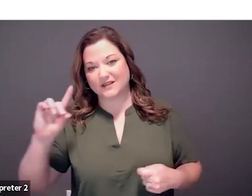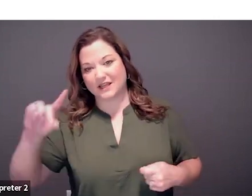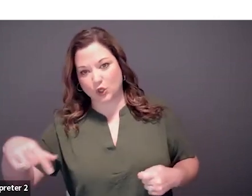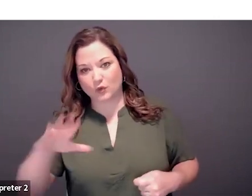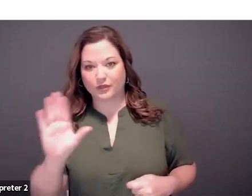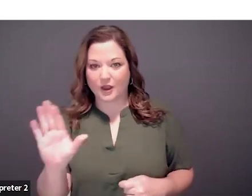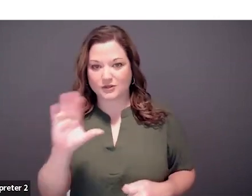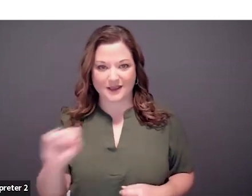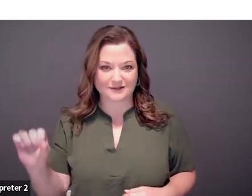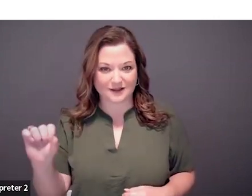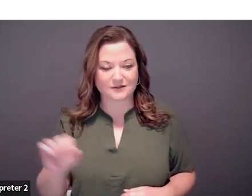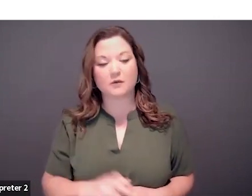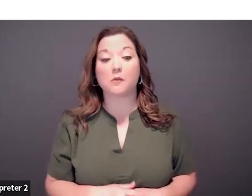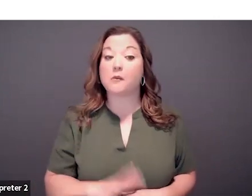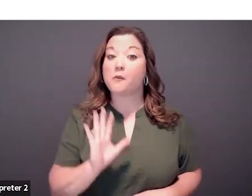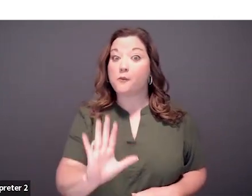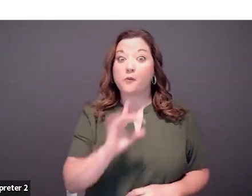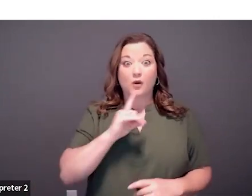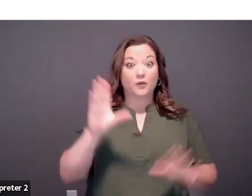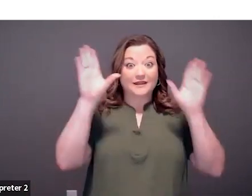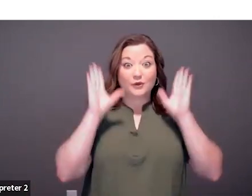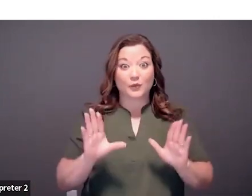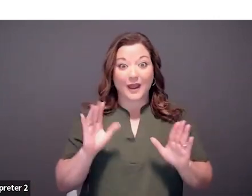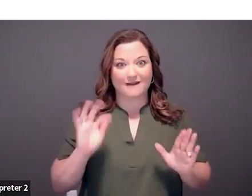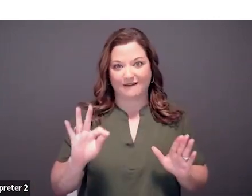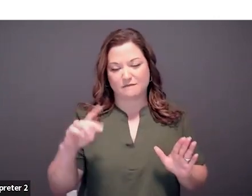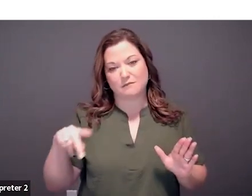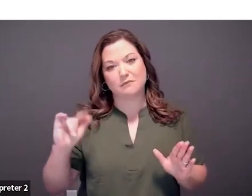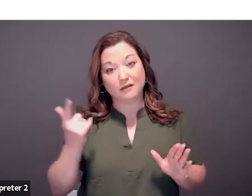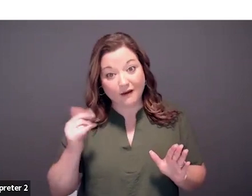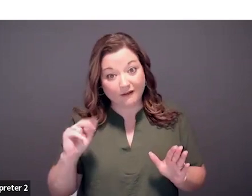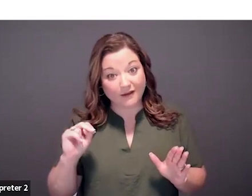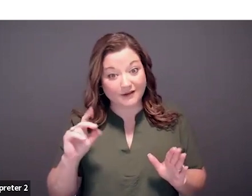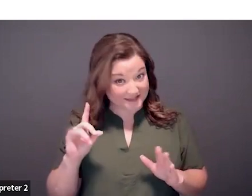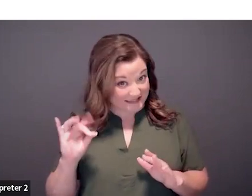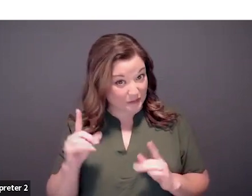What it would be really great if plugins did. It would be really wonderful if you just reset